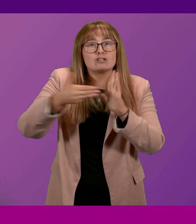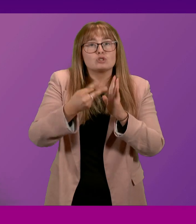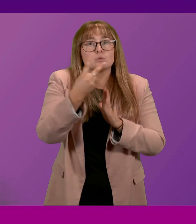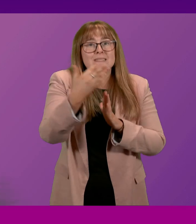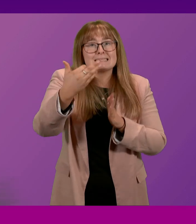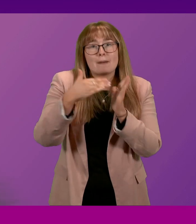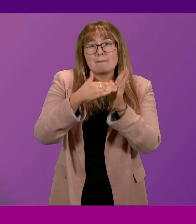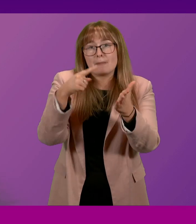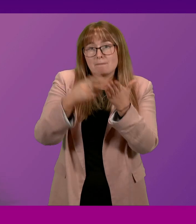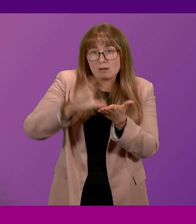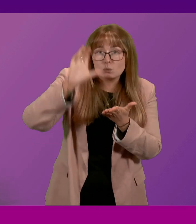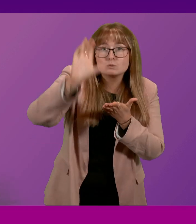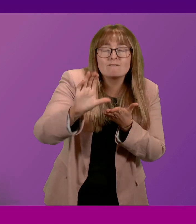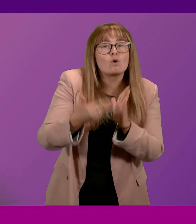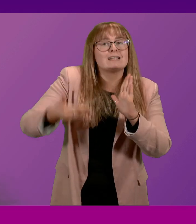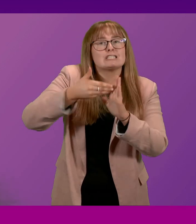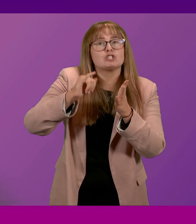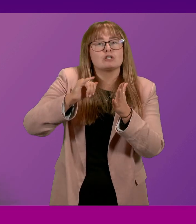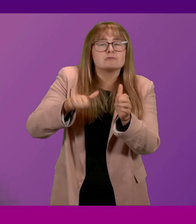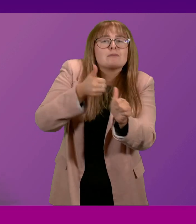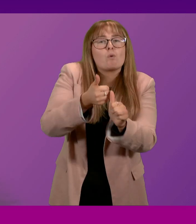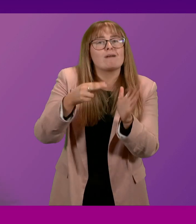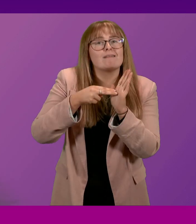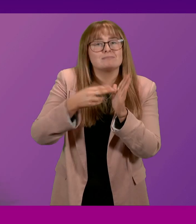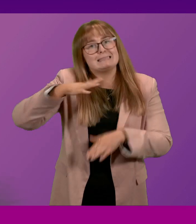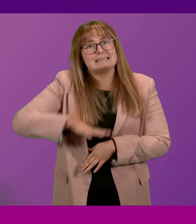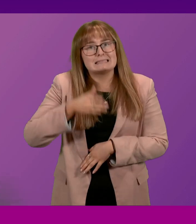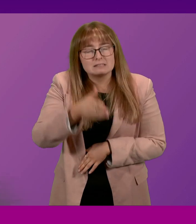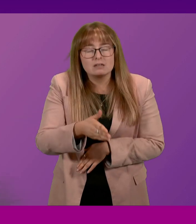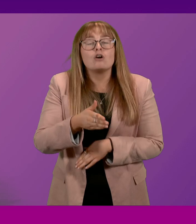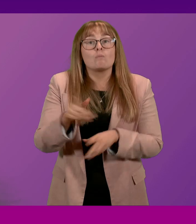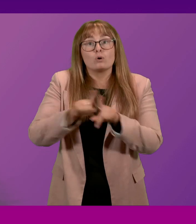of investment for additional support needs, along with increased resources to support